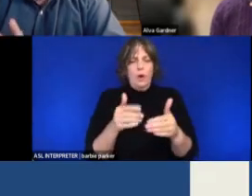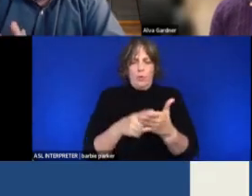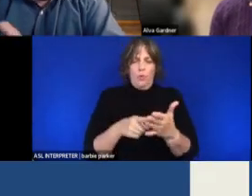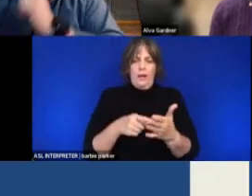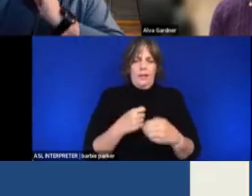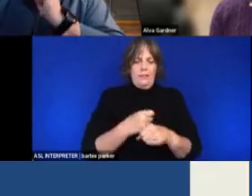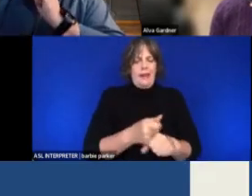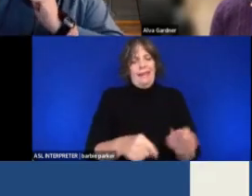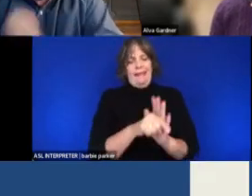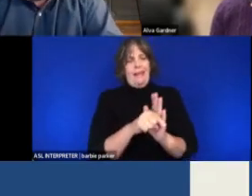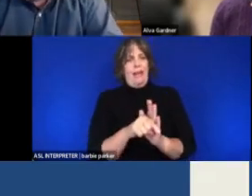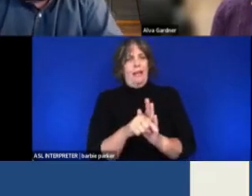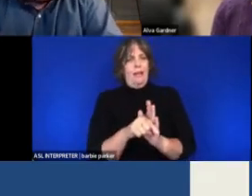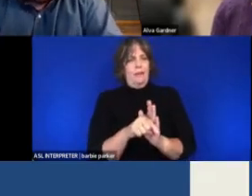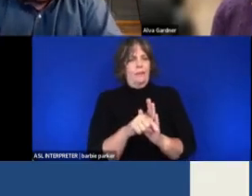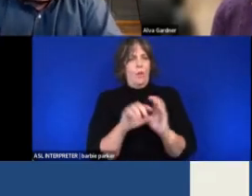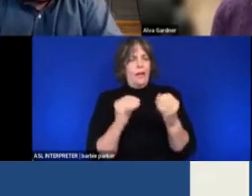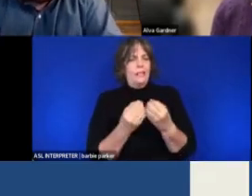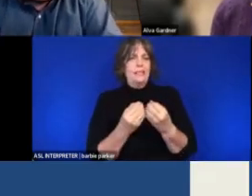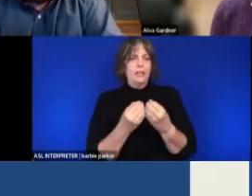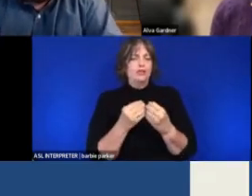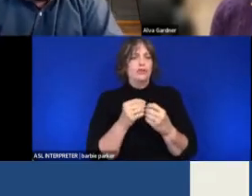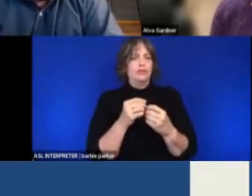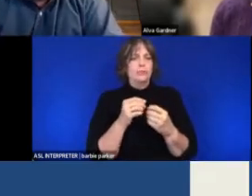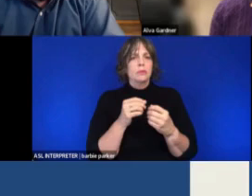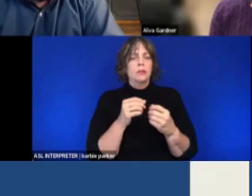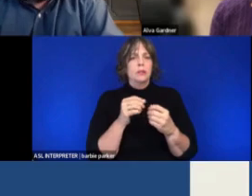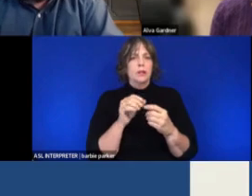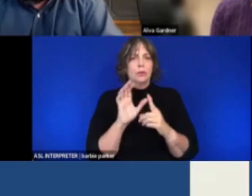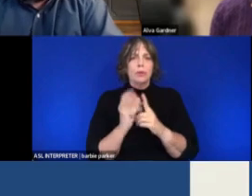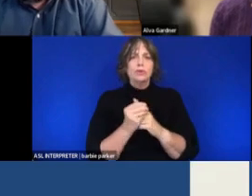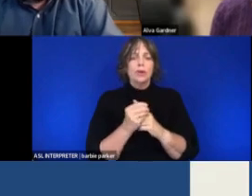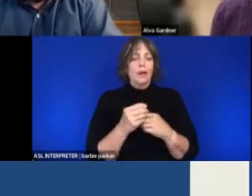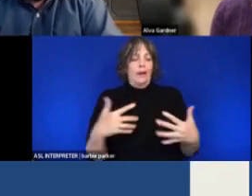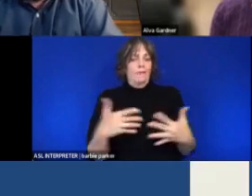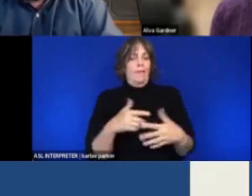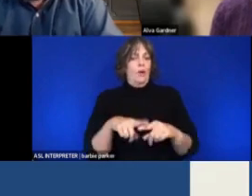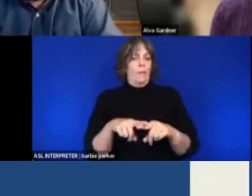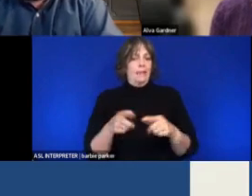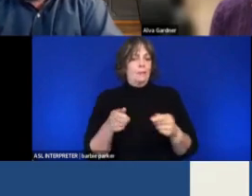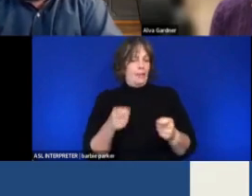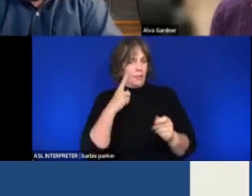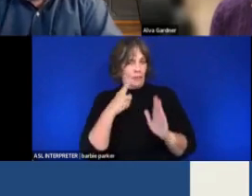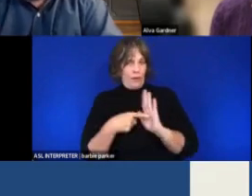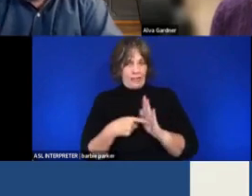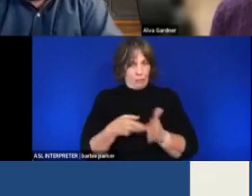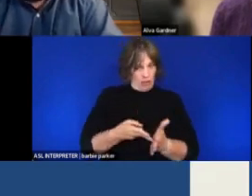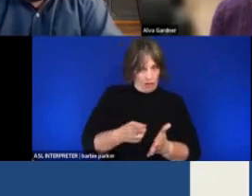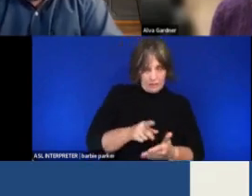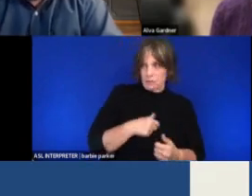such as, excuse me, using fear based management we're probably not going to get a lot of honesty. If there's a fear based management system, people are